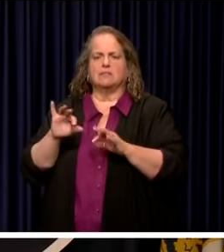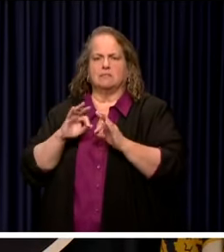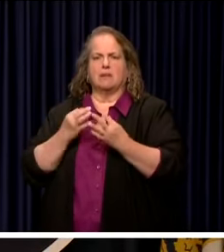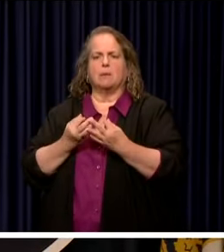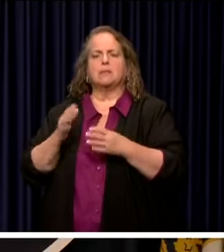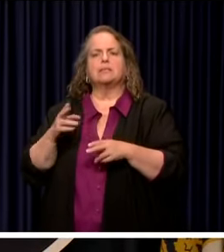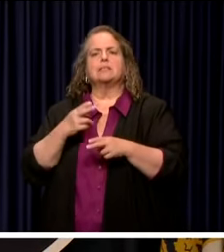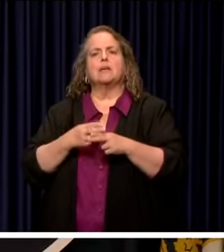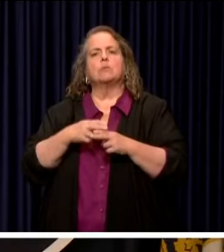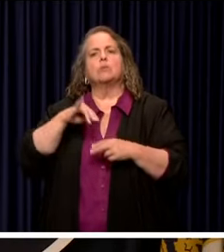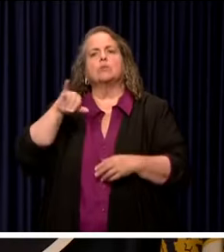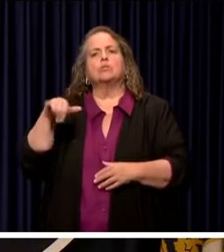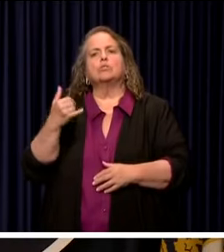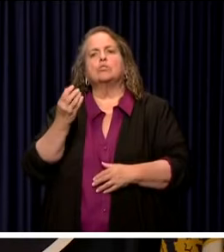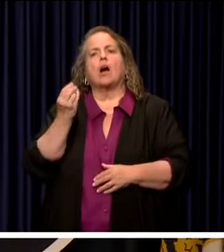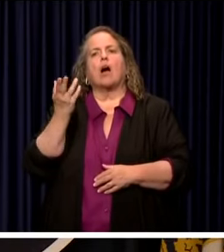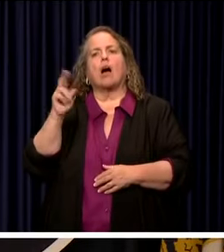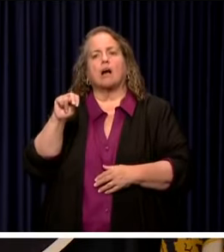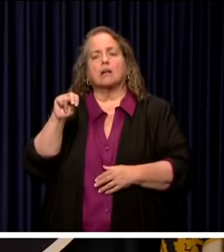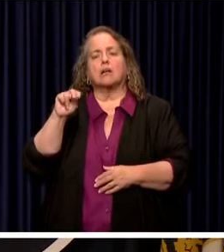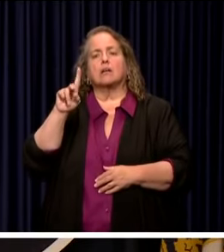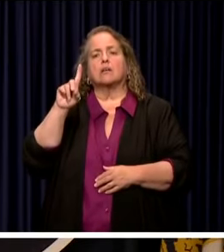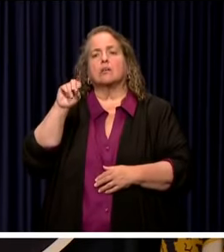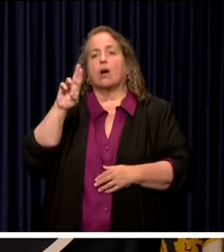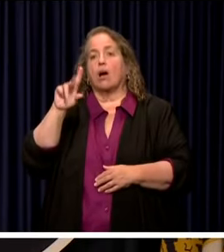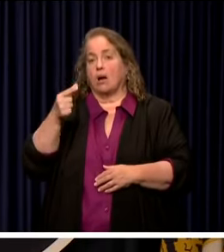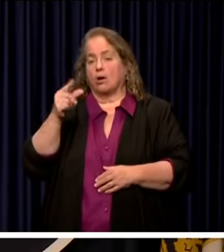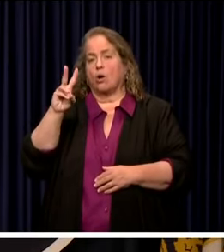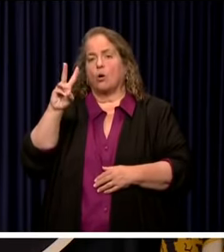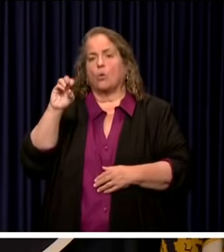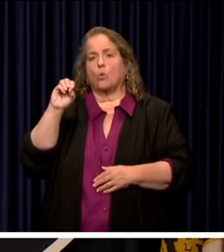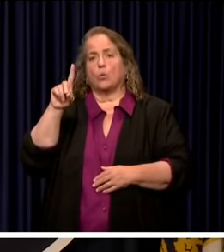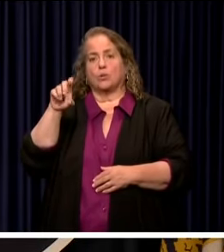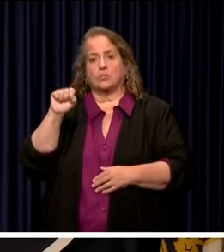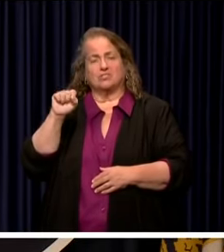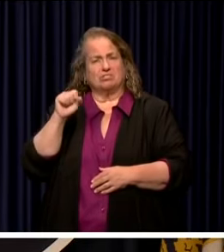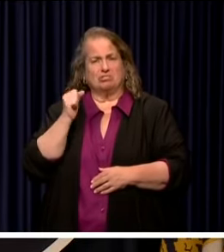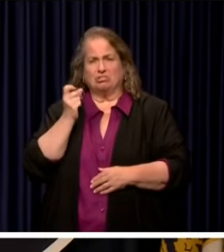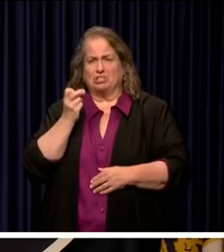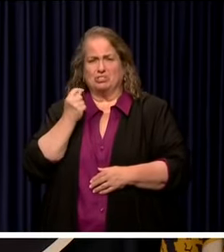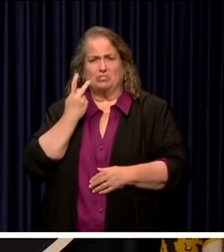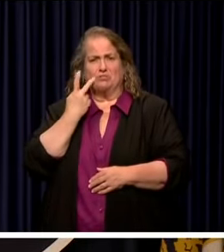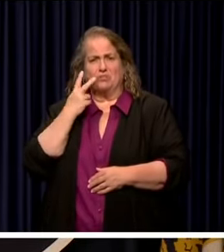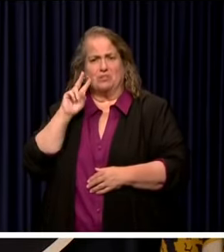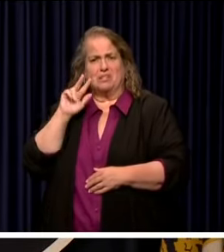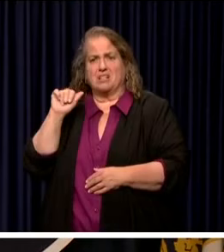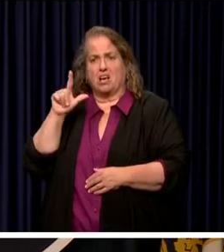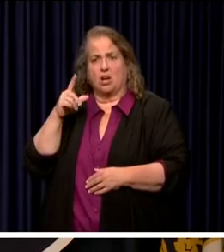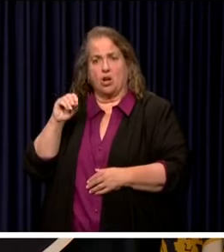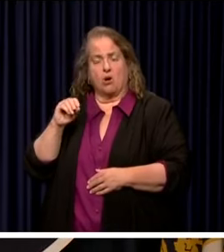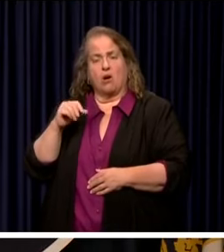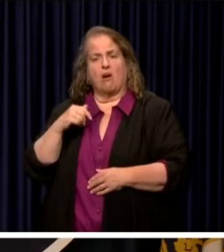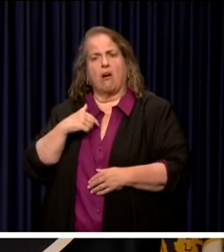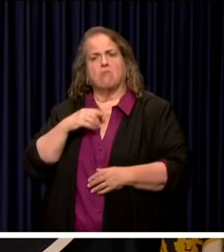HE IS ALSO A VETERAN. DOUG SERVED IN THE OF US AIR